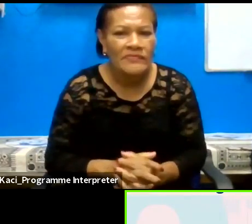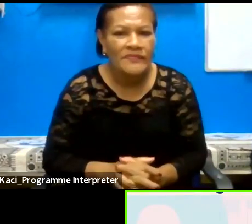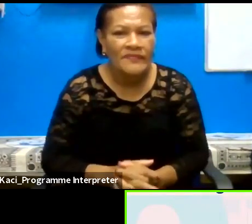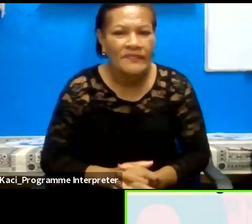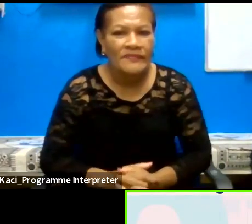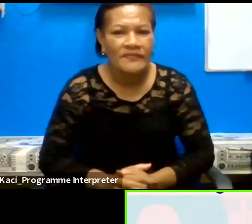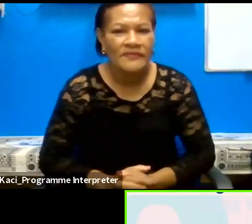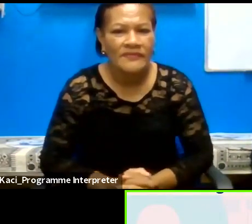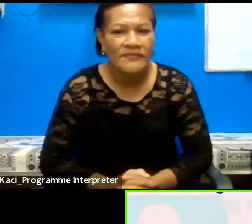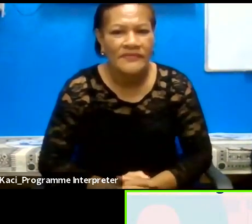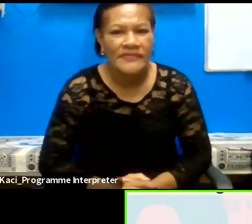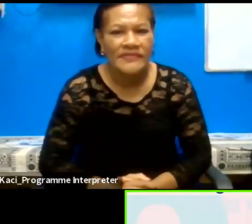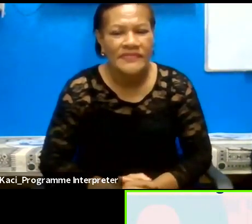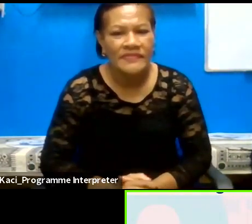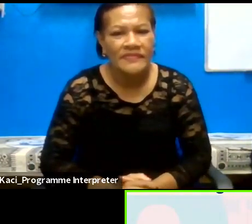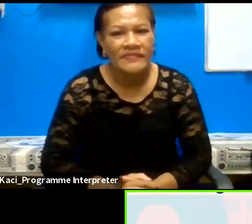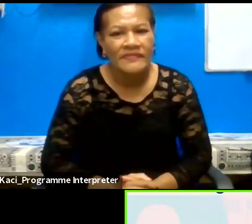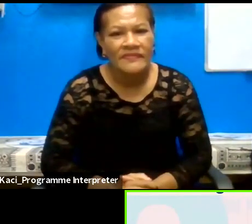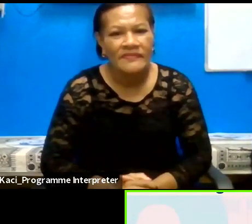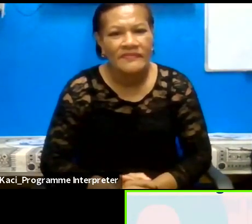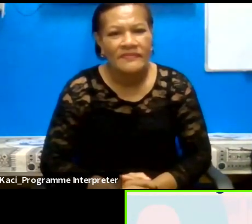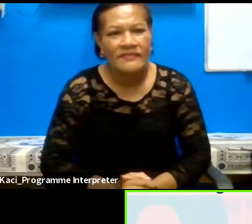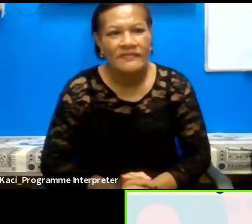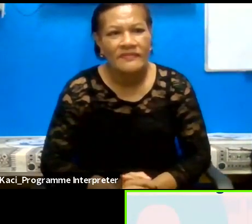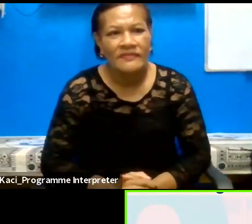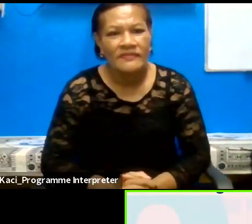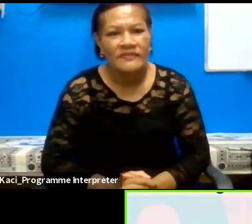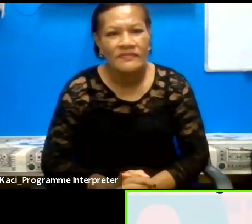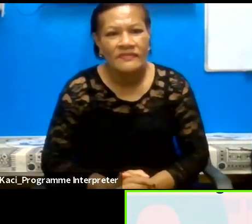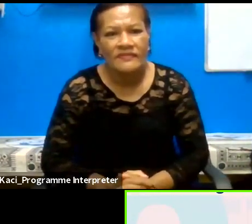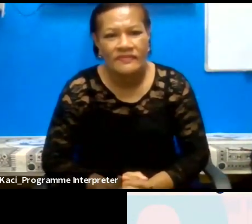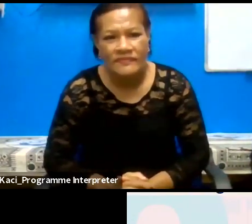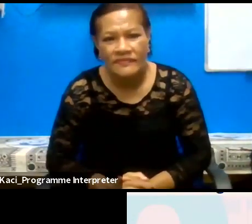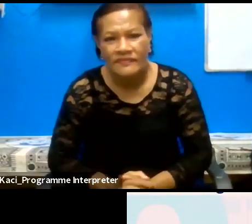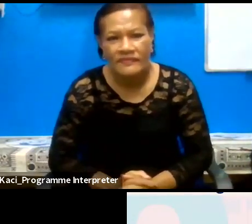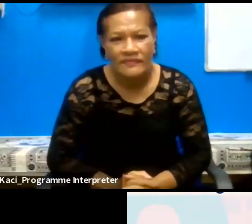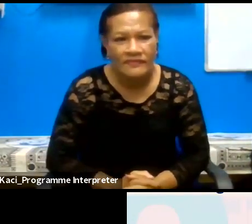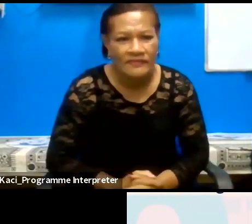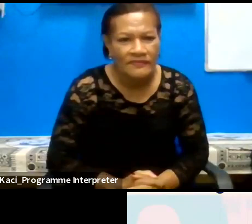school for special education staff management,